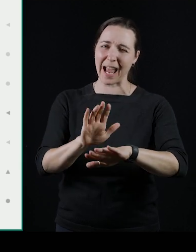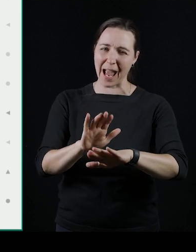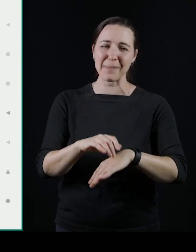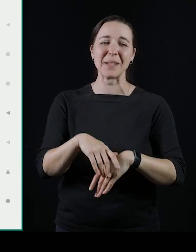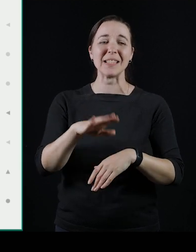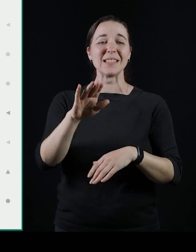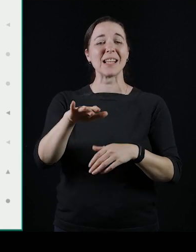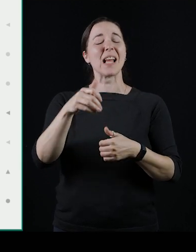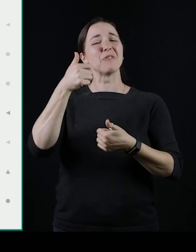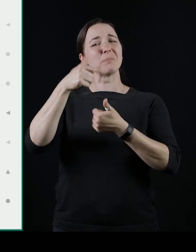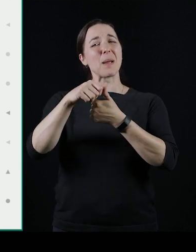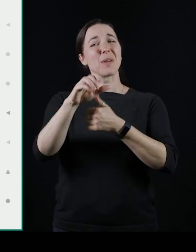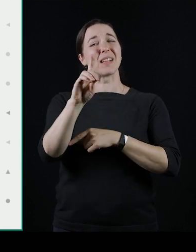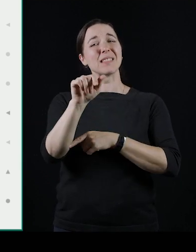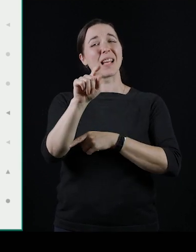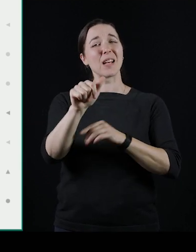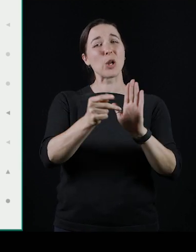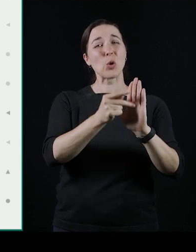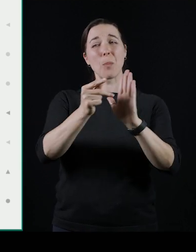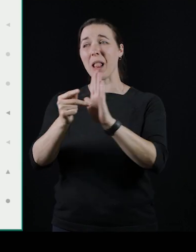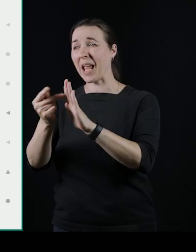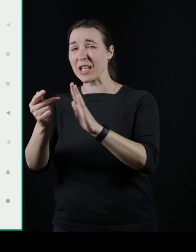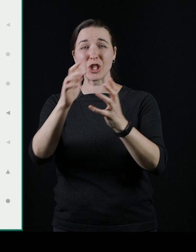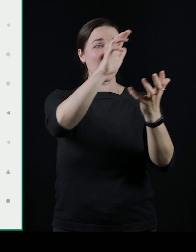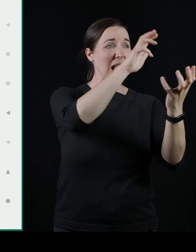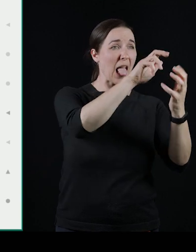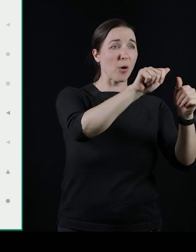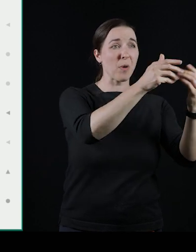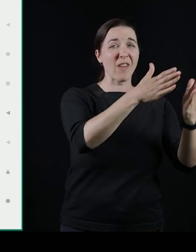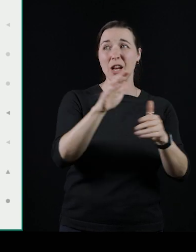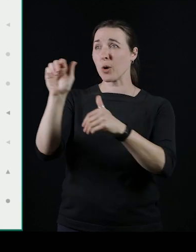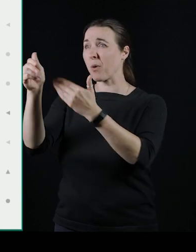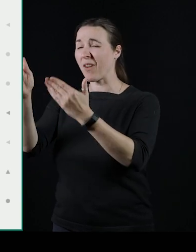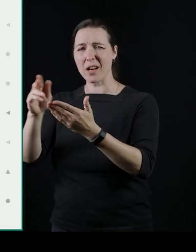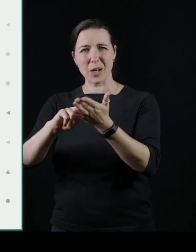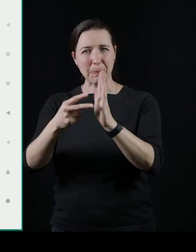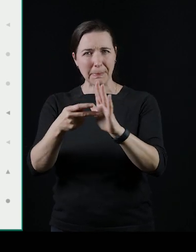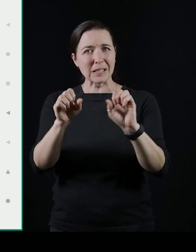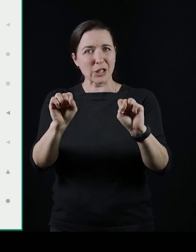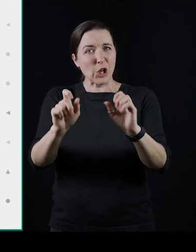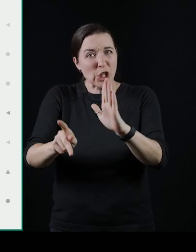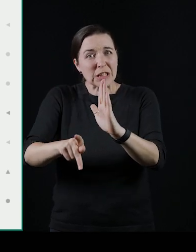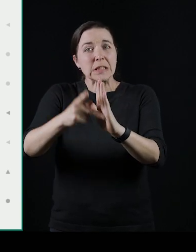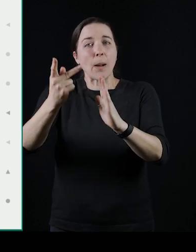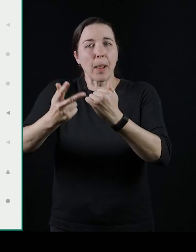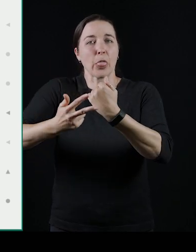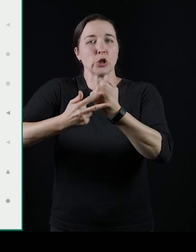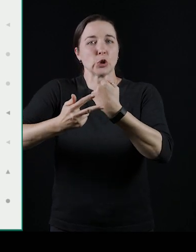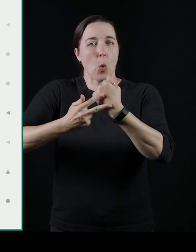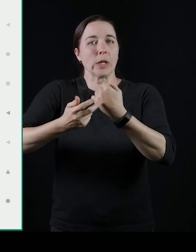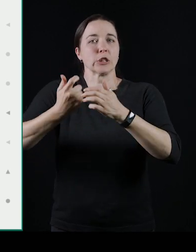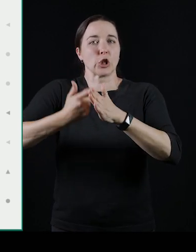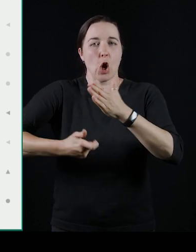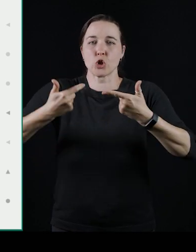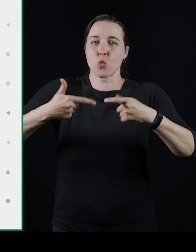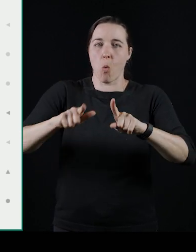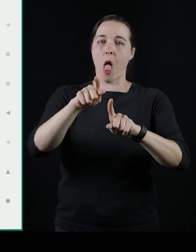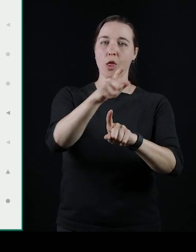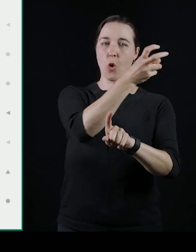keep in mind that data duplication across cloud providers can effectively double the storage cost for the span of the migration.